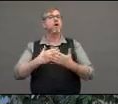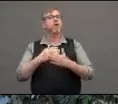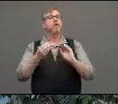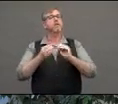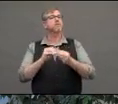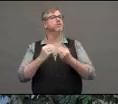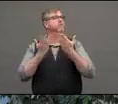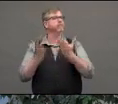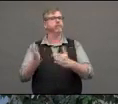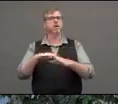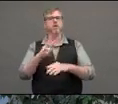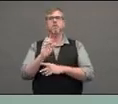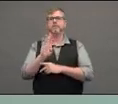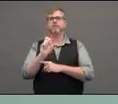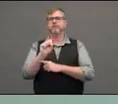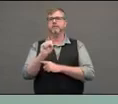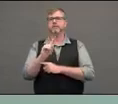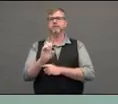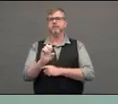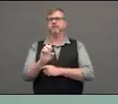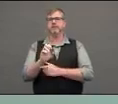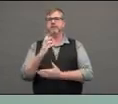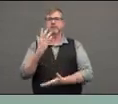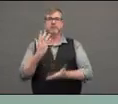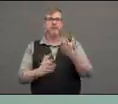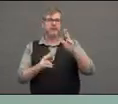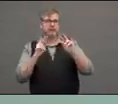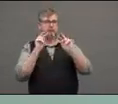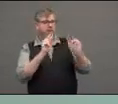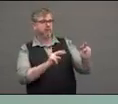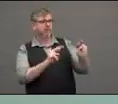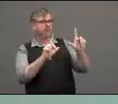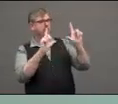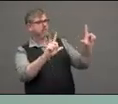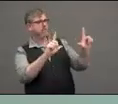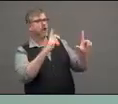on our website posting but let's let's look at what